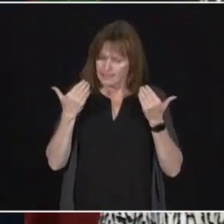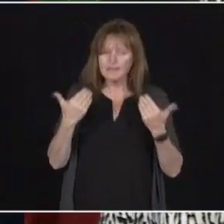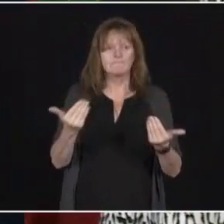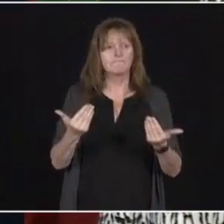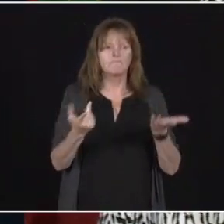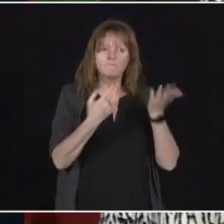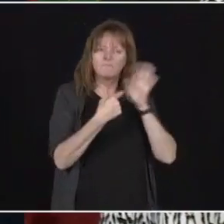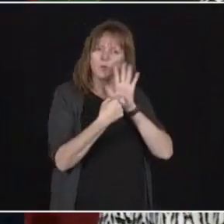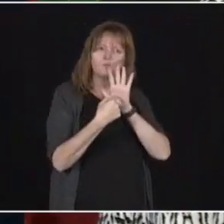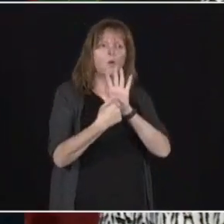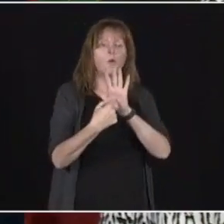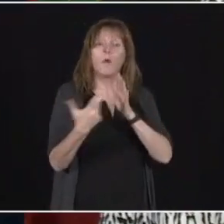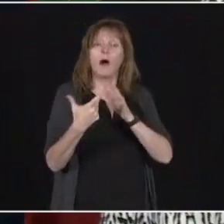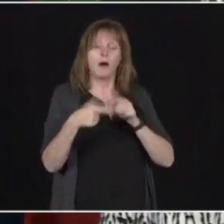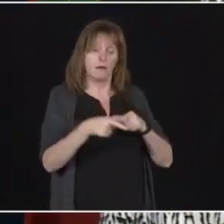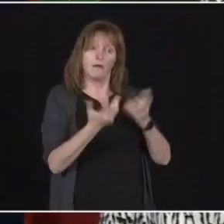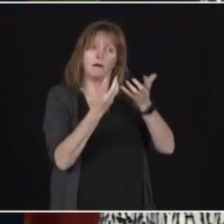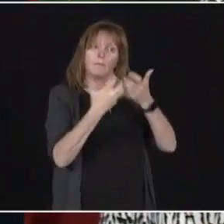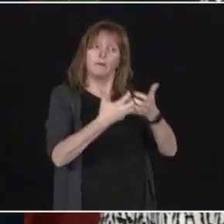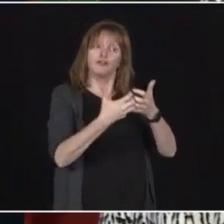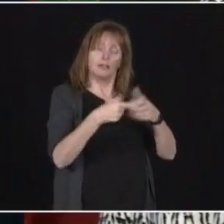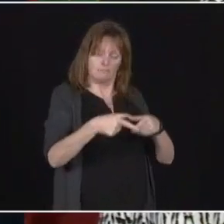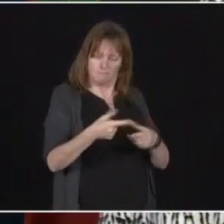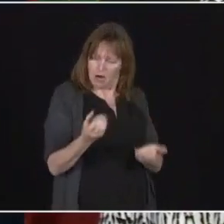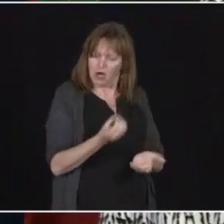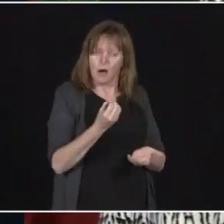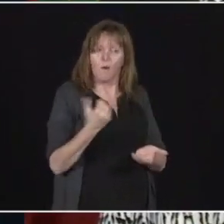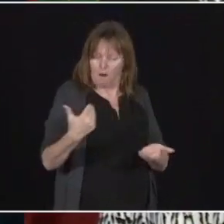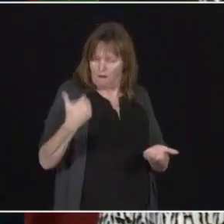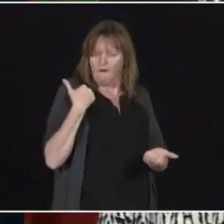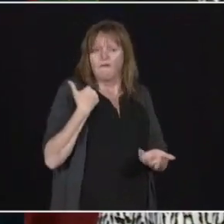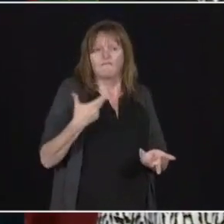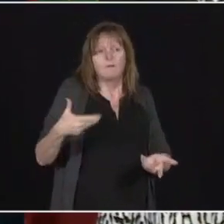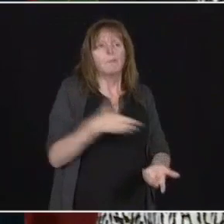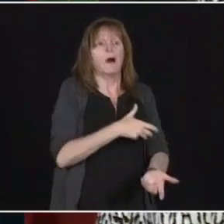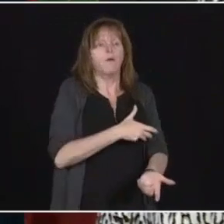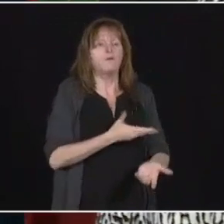manufacturing might and boy, did it come to the forefront.